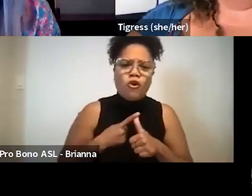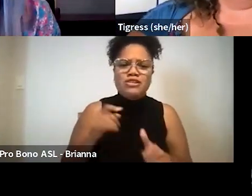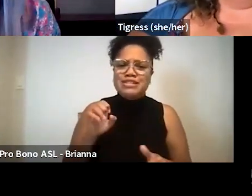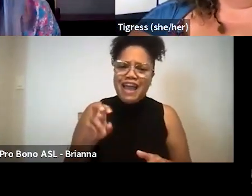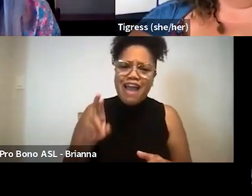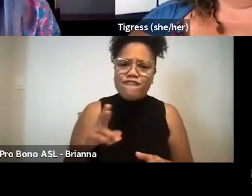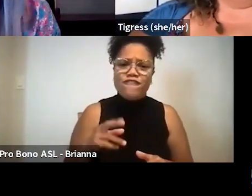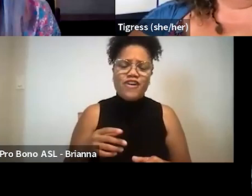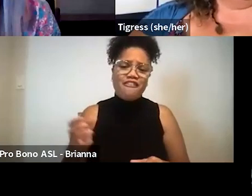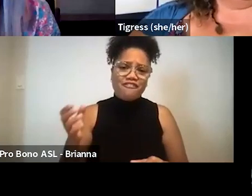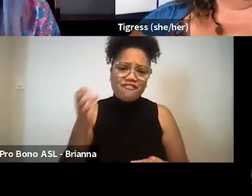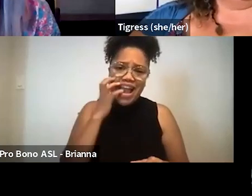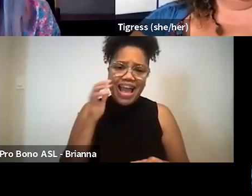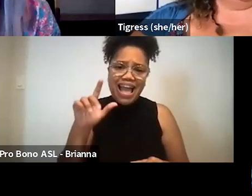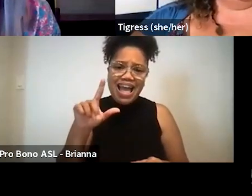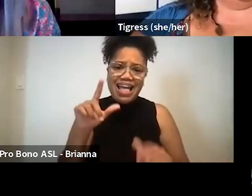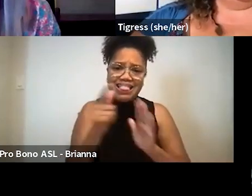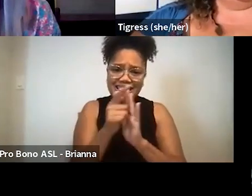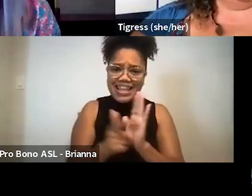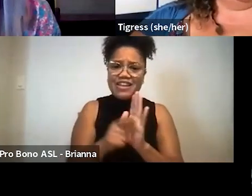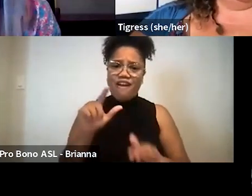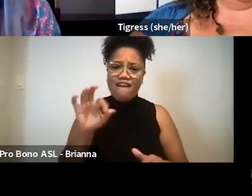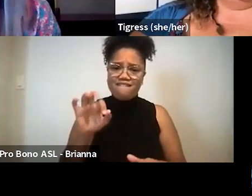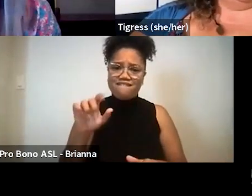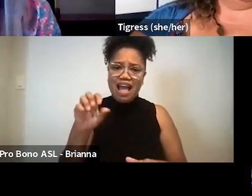legal fellow in the United States anyhow.